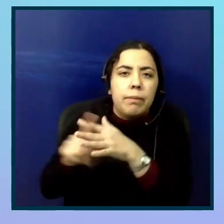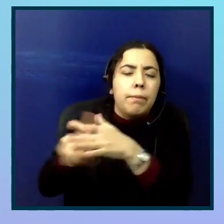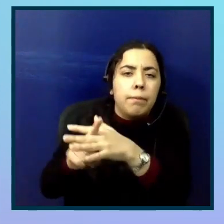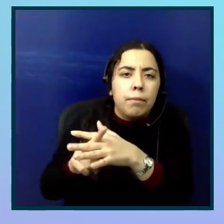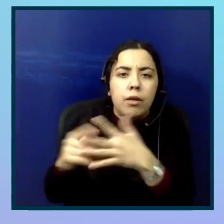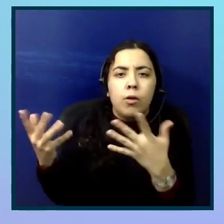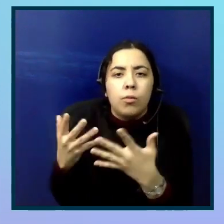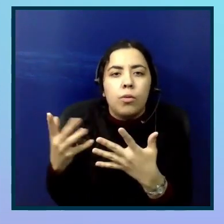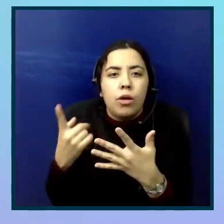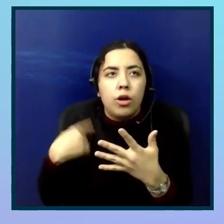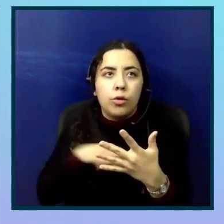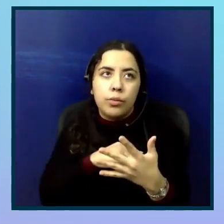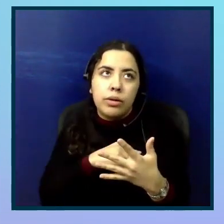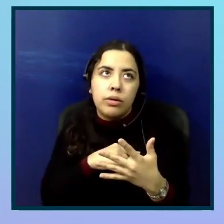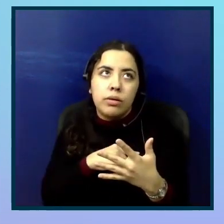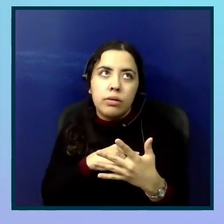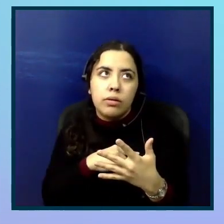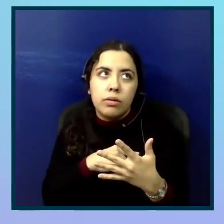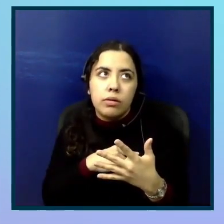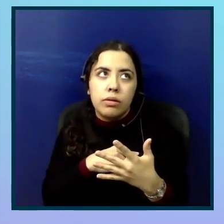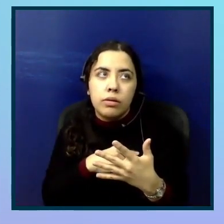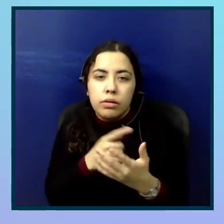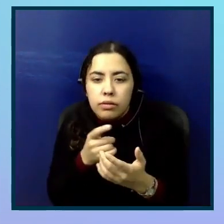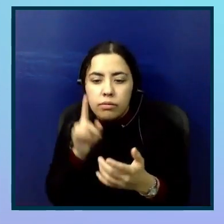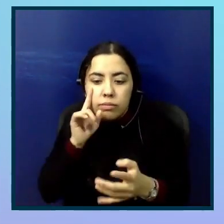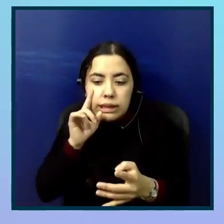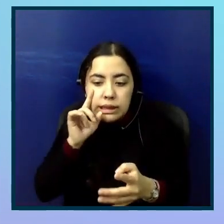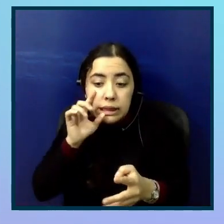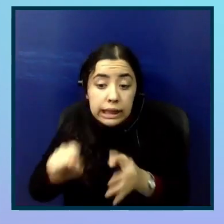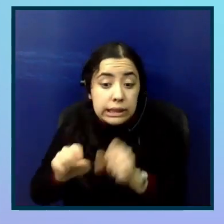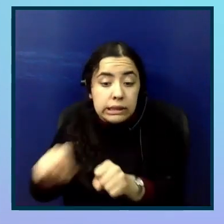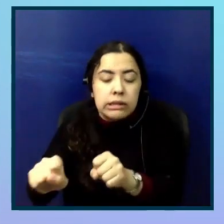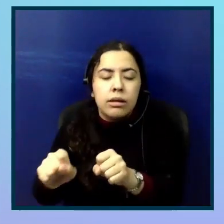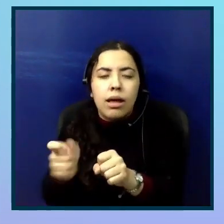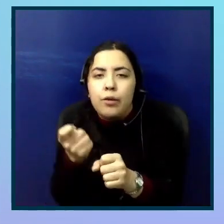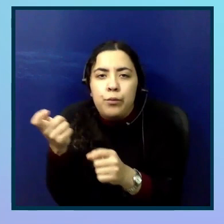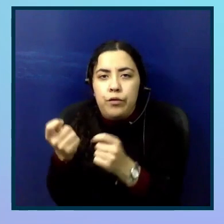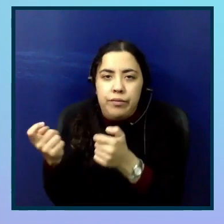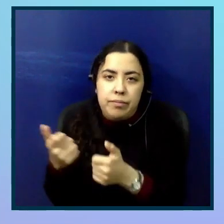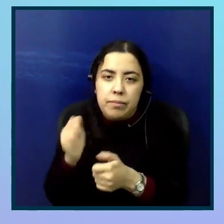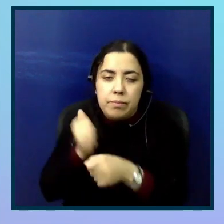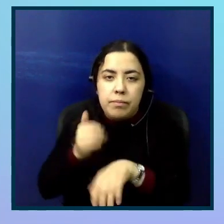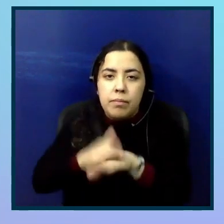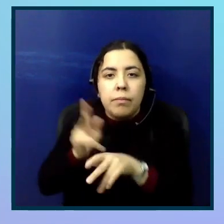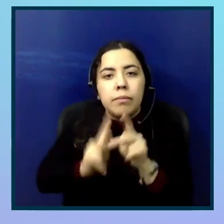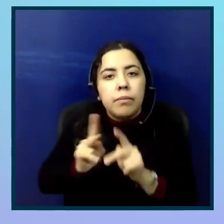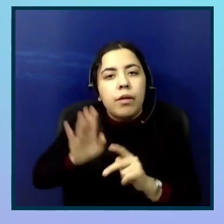And then just considering the quality of people's experiences based on qualitative user research,